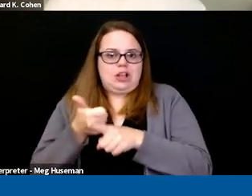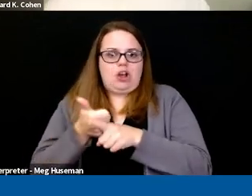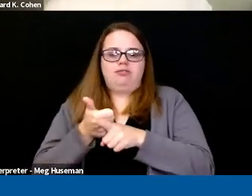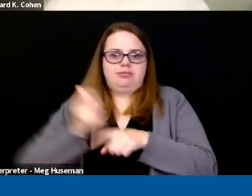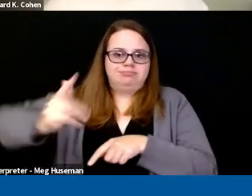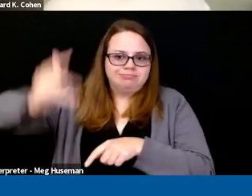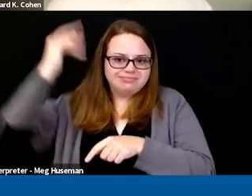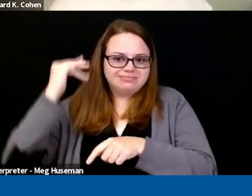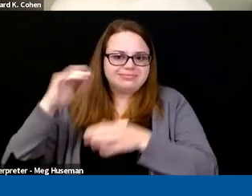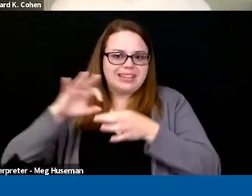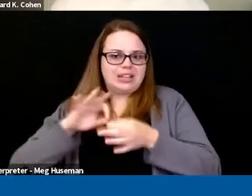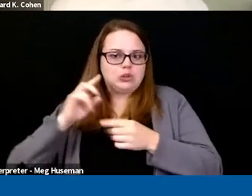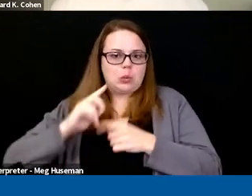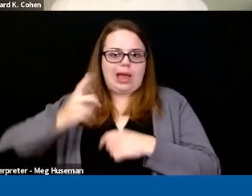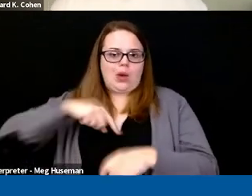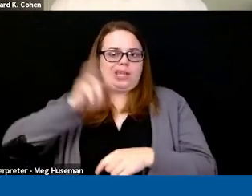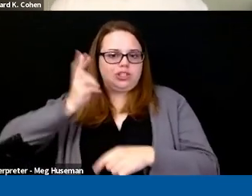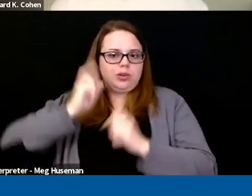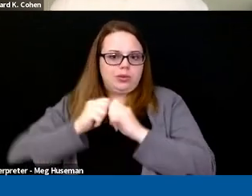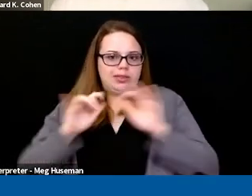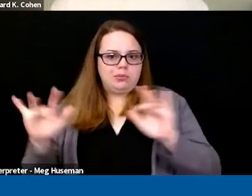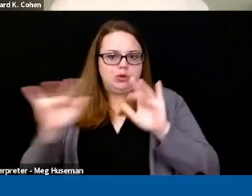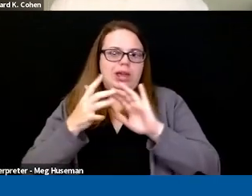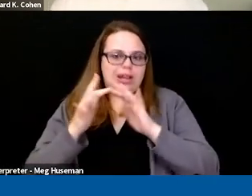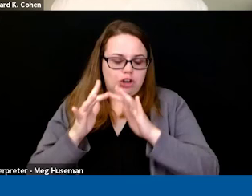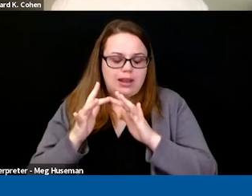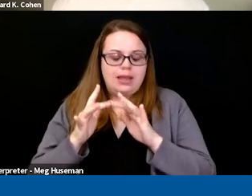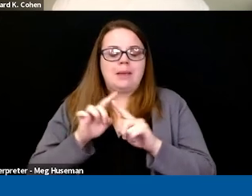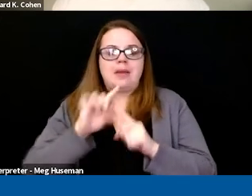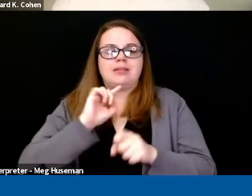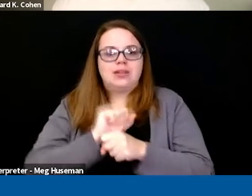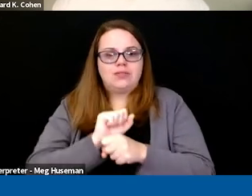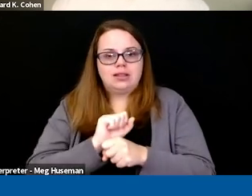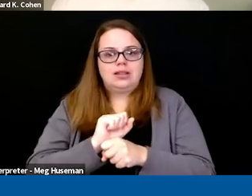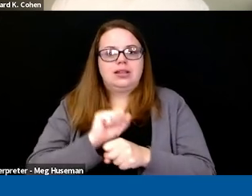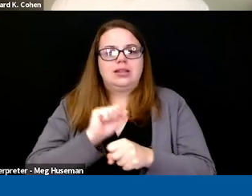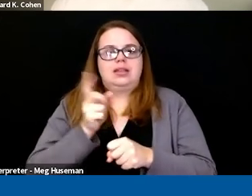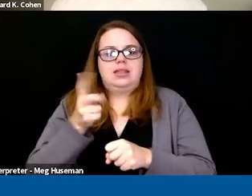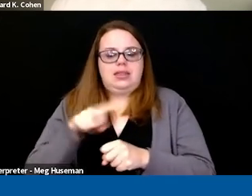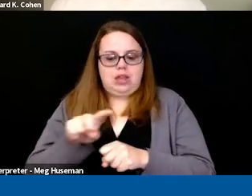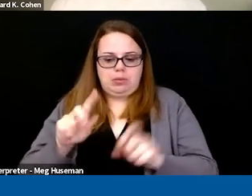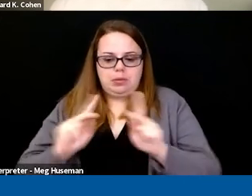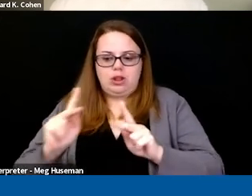with web content accessibility. But definitely there's work being done every day to better implement support